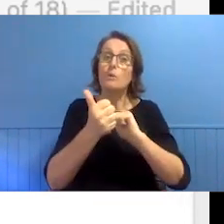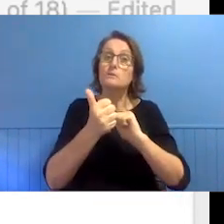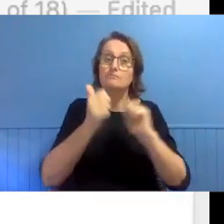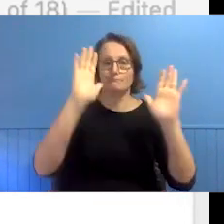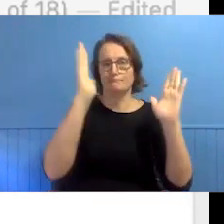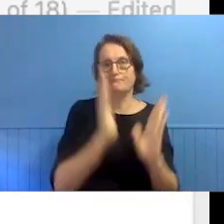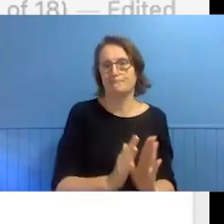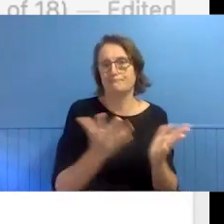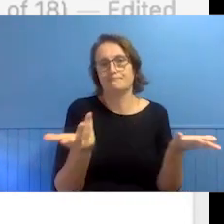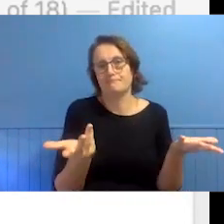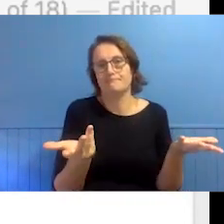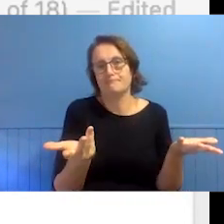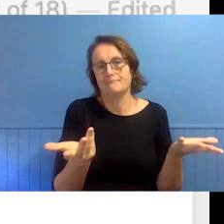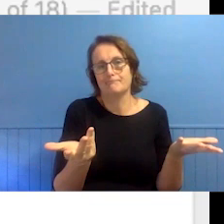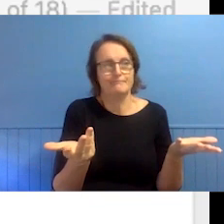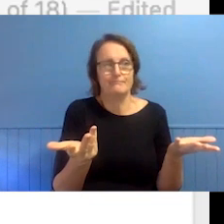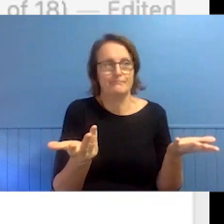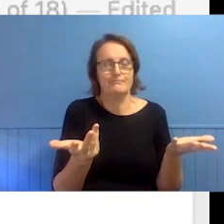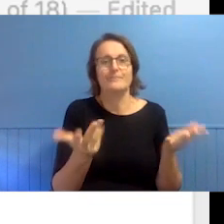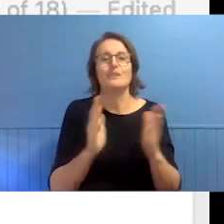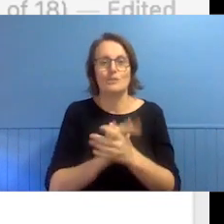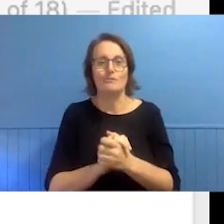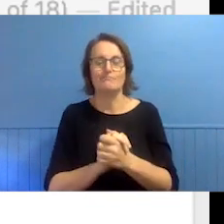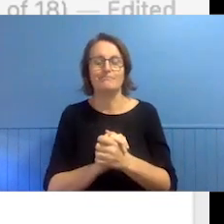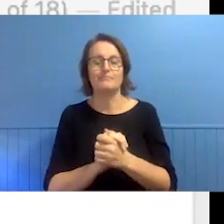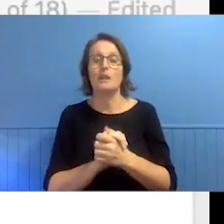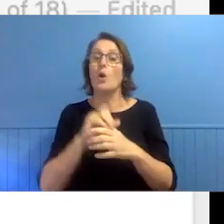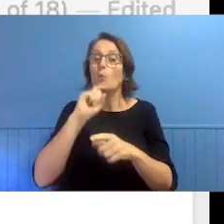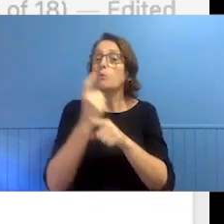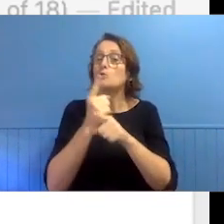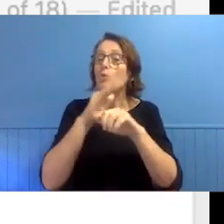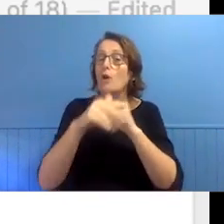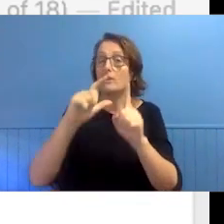We're going to dive into a bit more around cultural content in a moment.